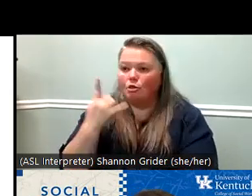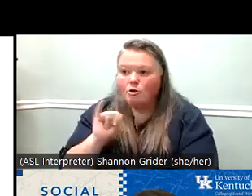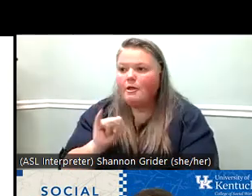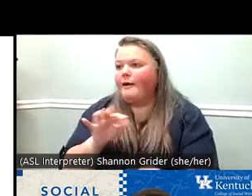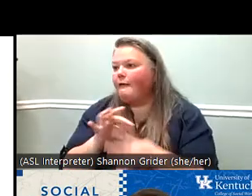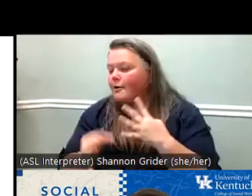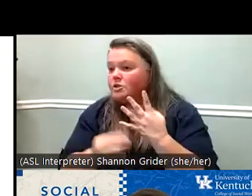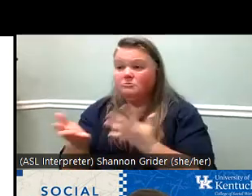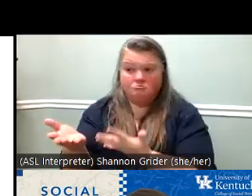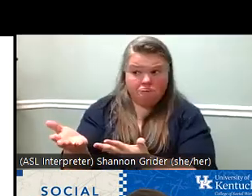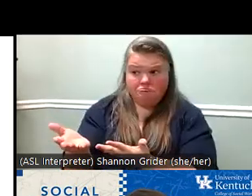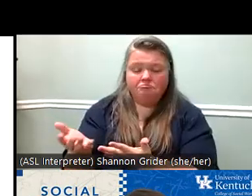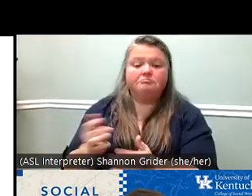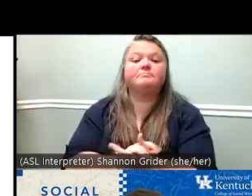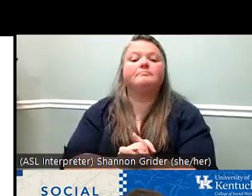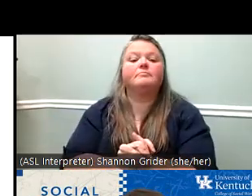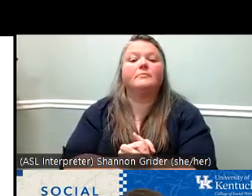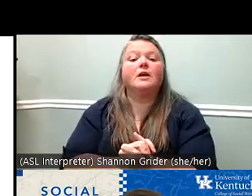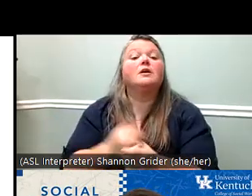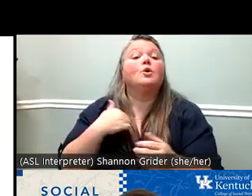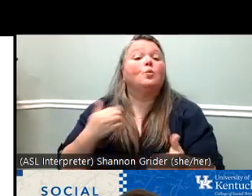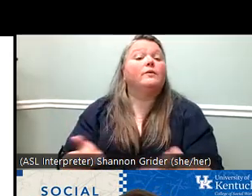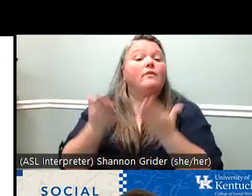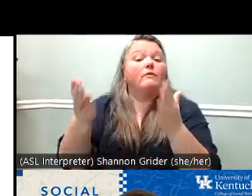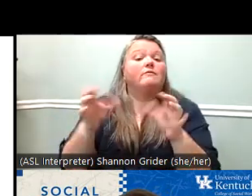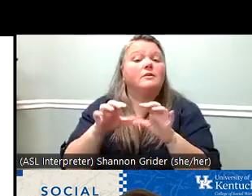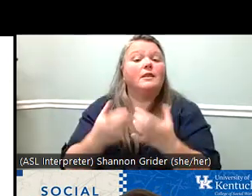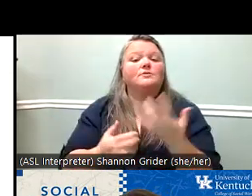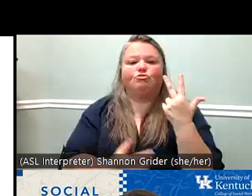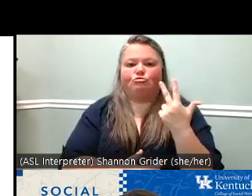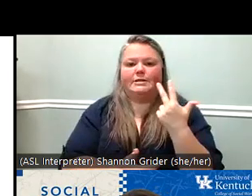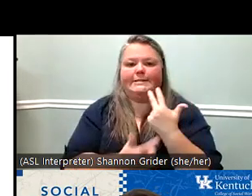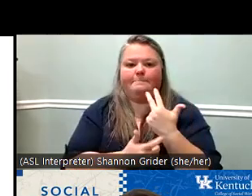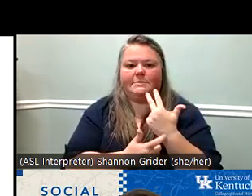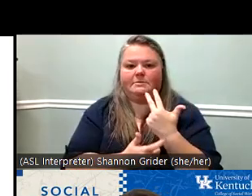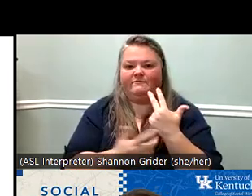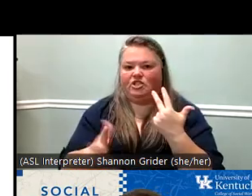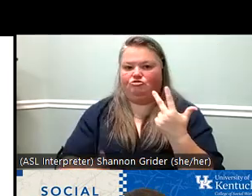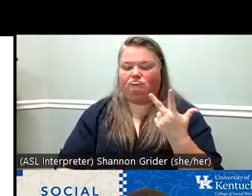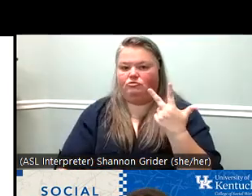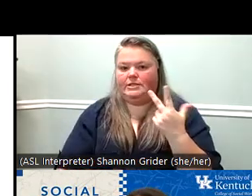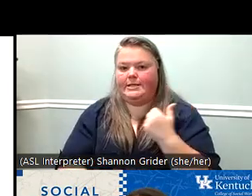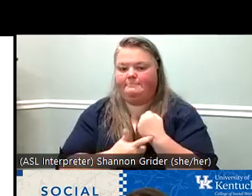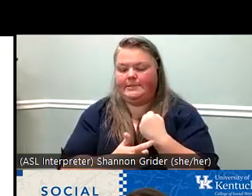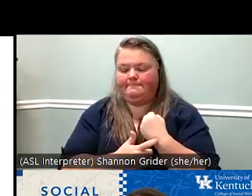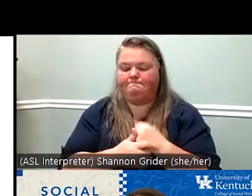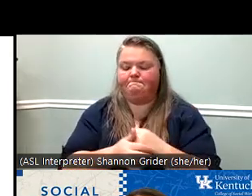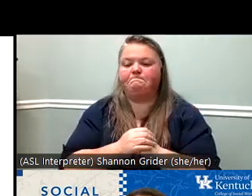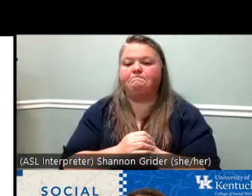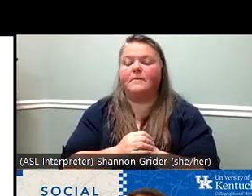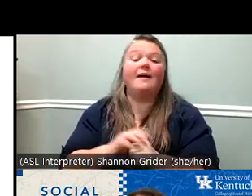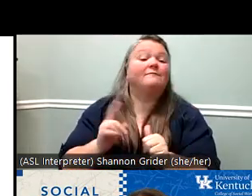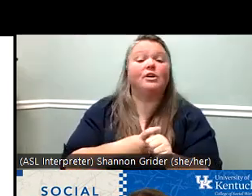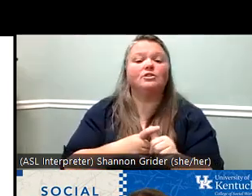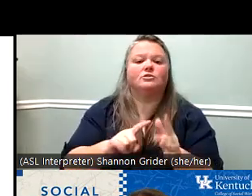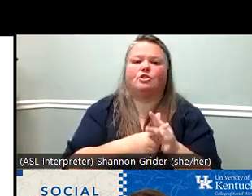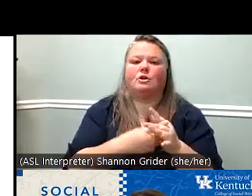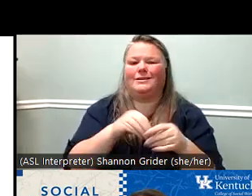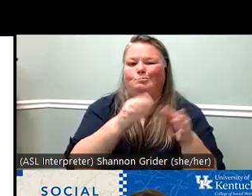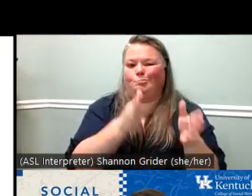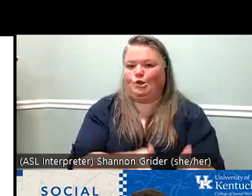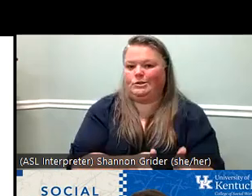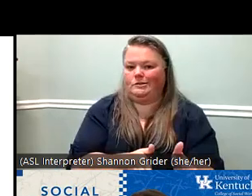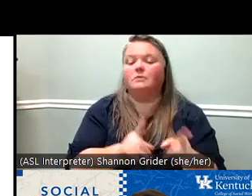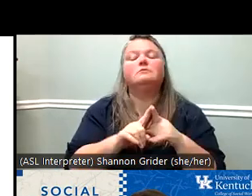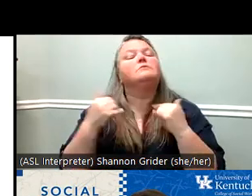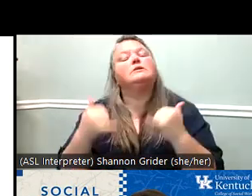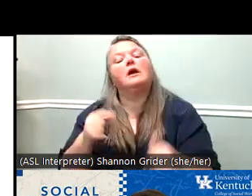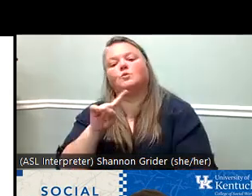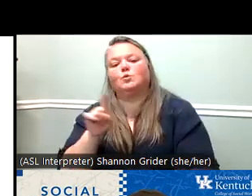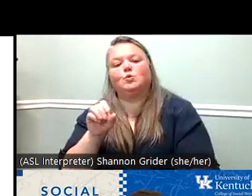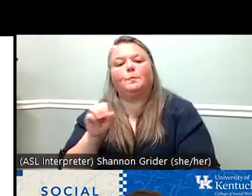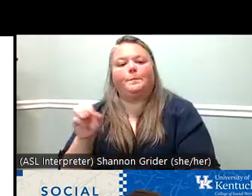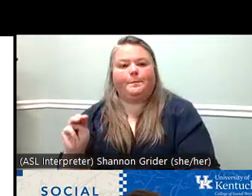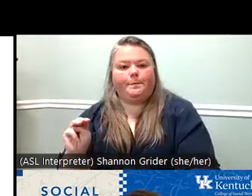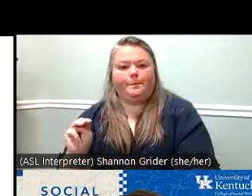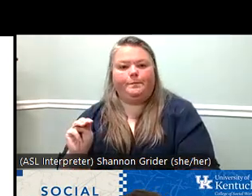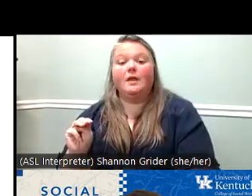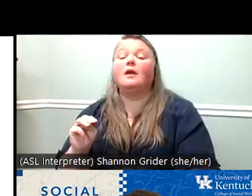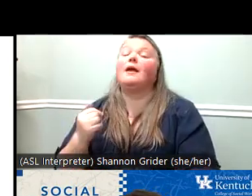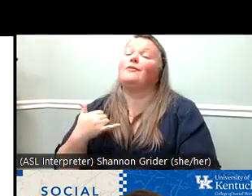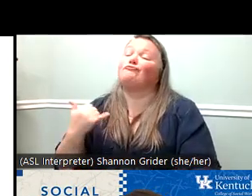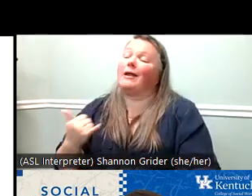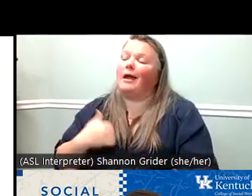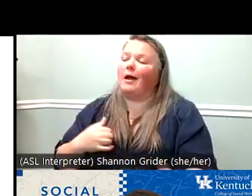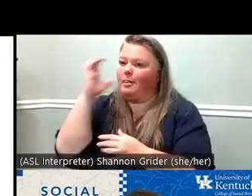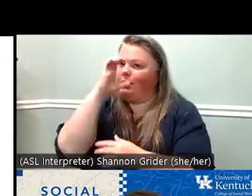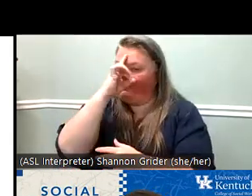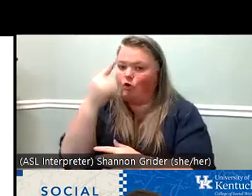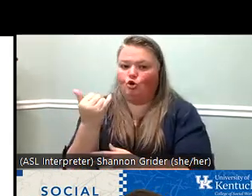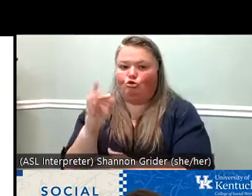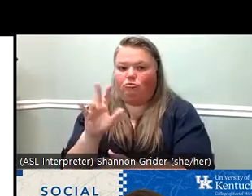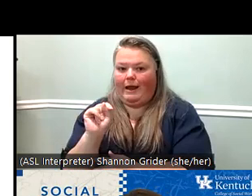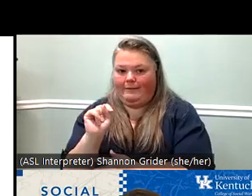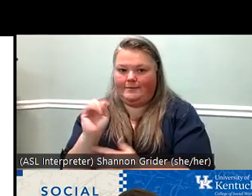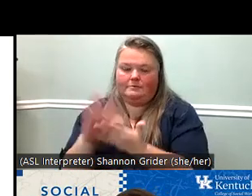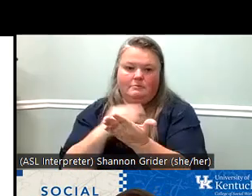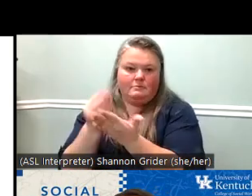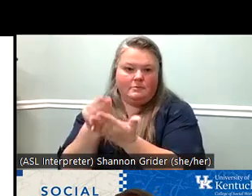IT MAKING A DIFFERENCE FOR PEOPLE WITH HEARING LOSS SO THAT THEY CAN UNDERSTAND MORE ABOUT THEIR OWN MENTAL HEALTH AND KNOW HOW TO PROCEED WITH MENTAL HEALTH TREATMENT